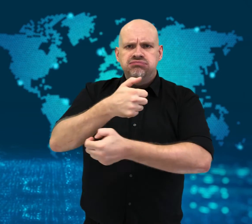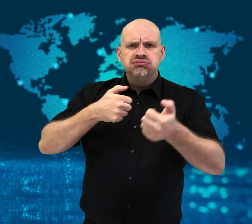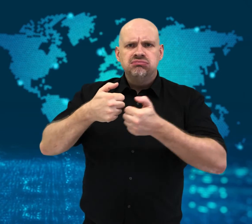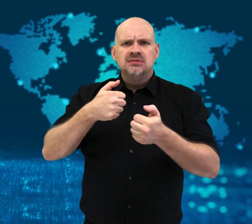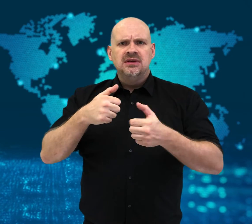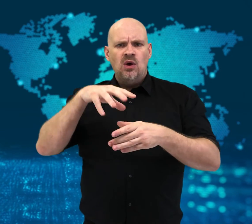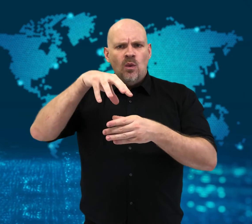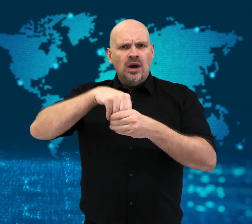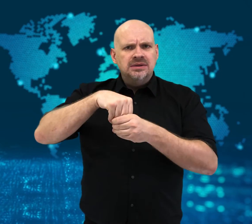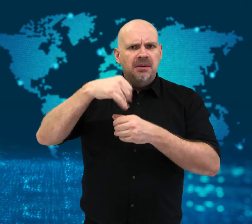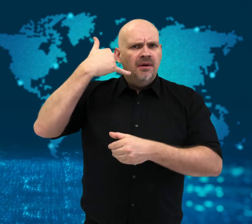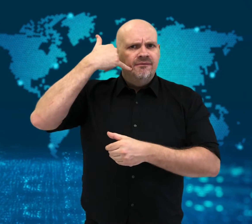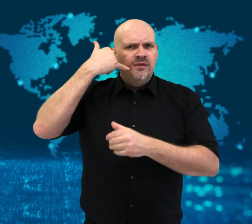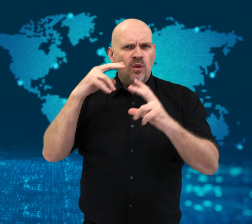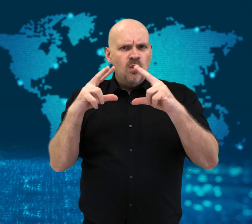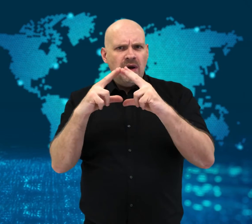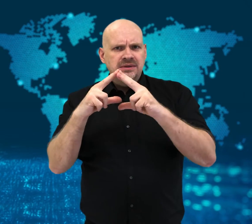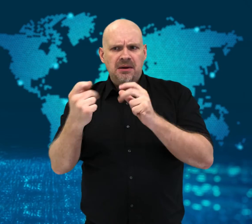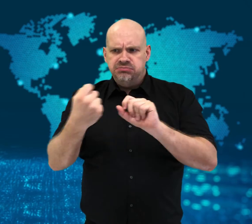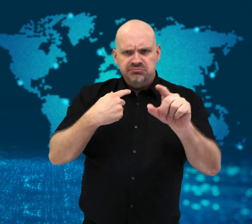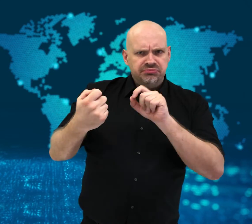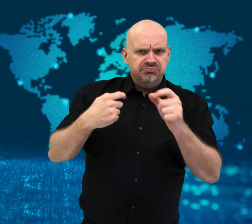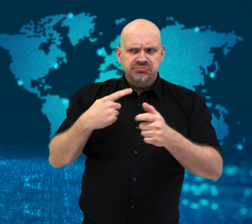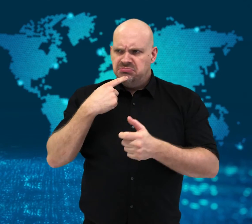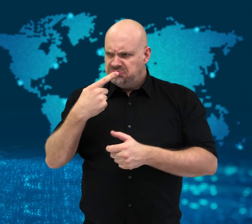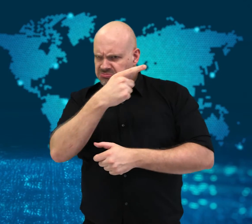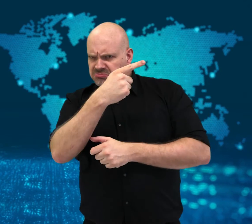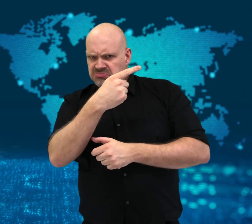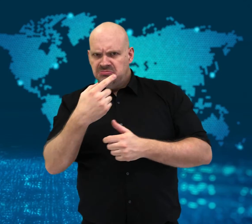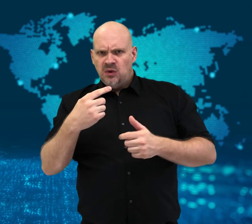that the domain name was for sale.